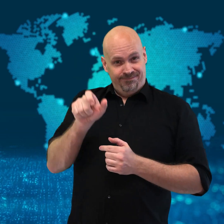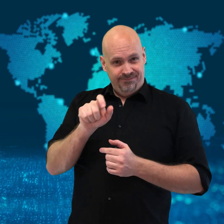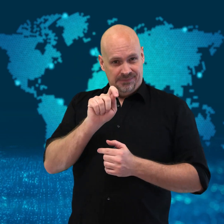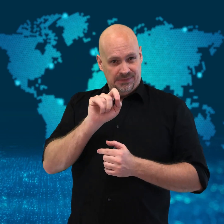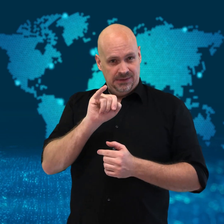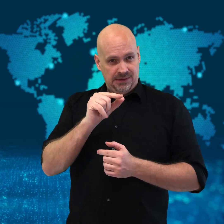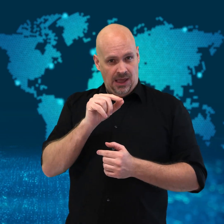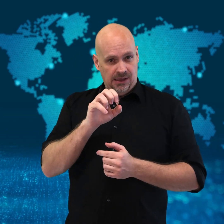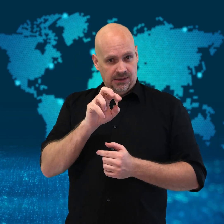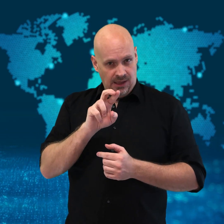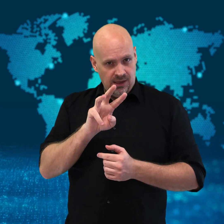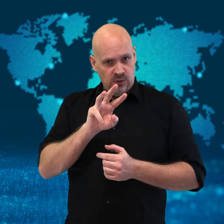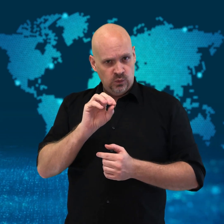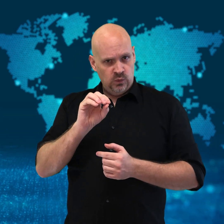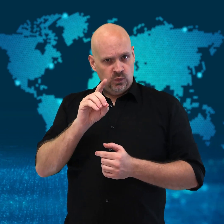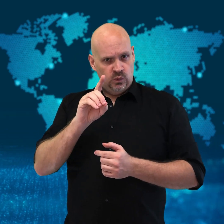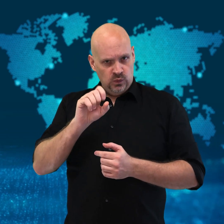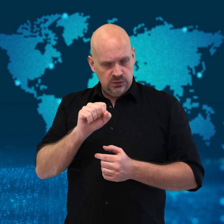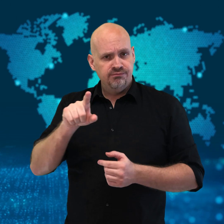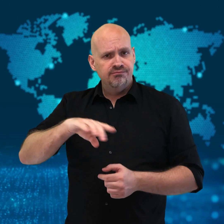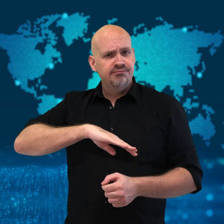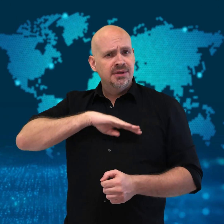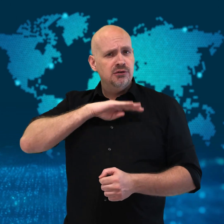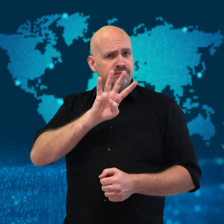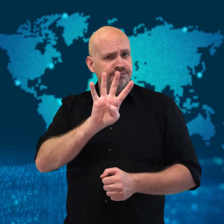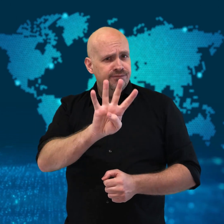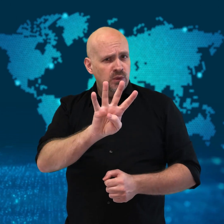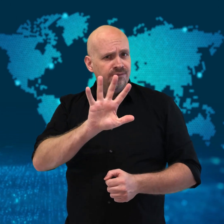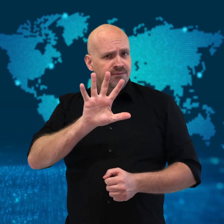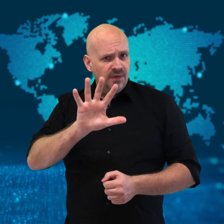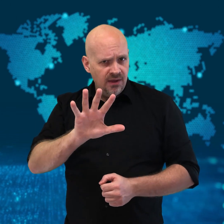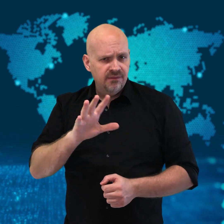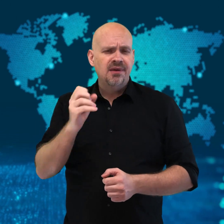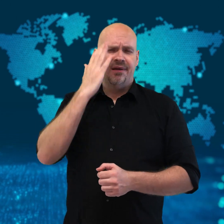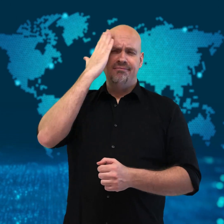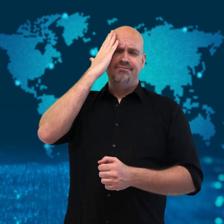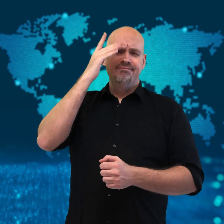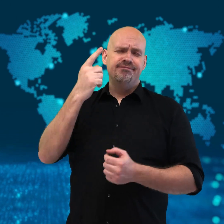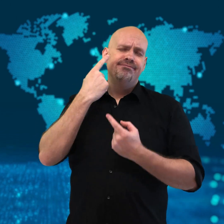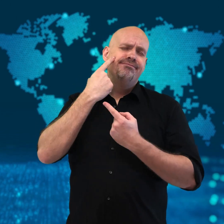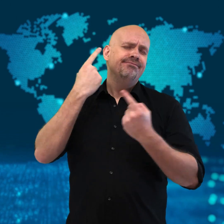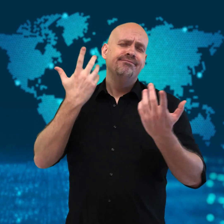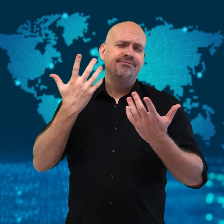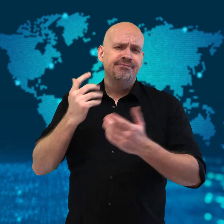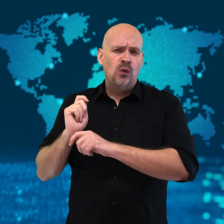Tiger Woods, a 45-year-old golfing champion,